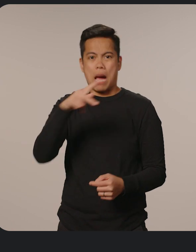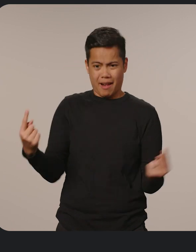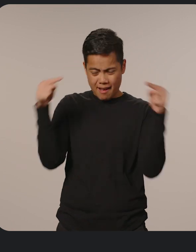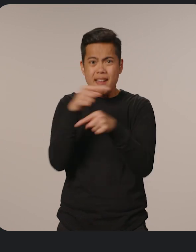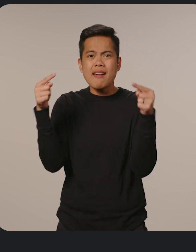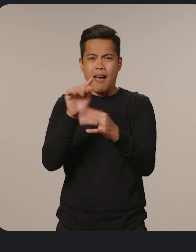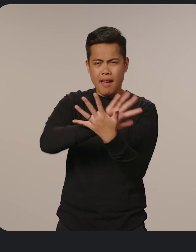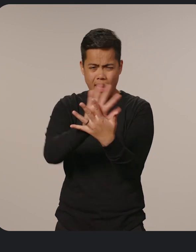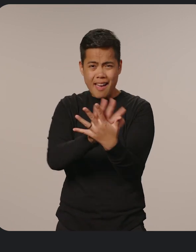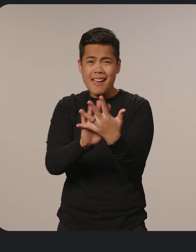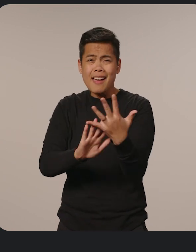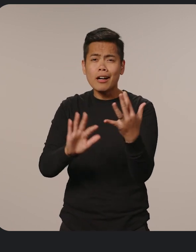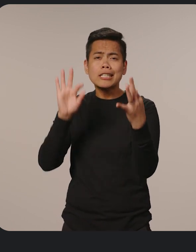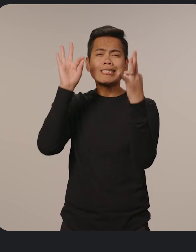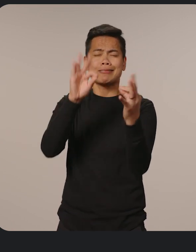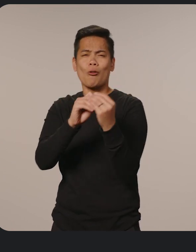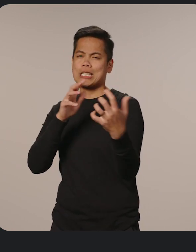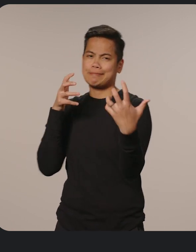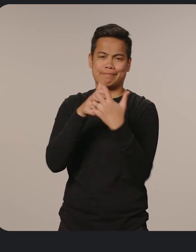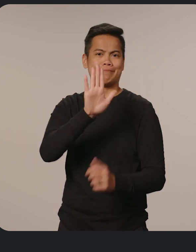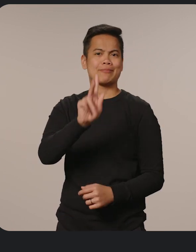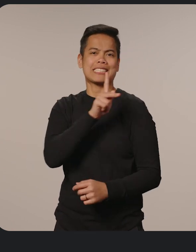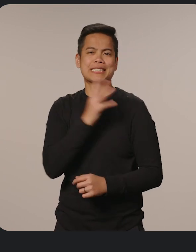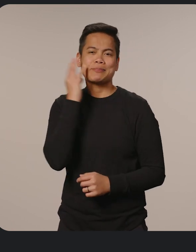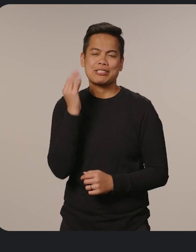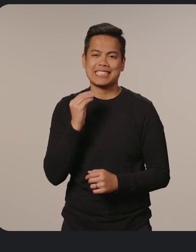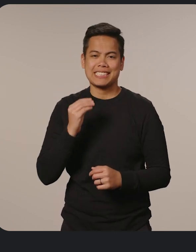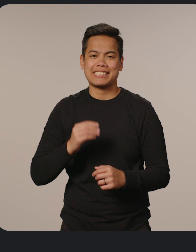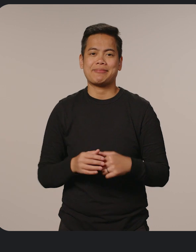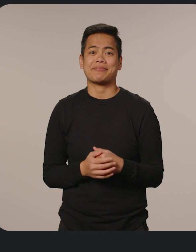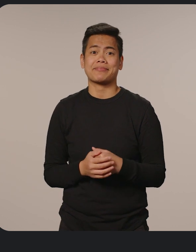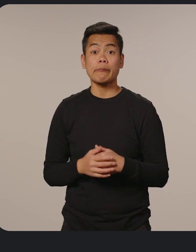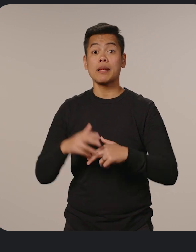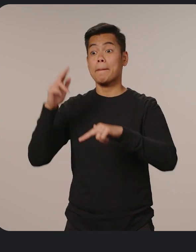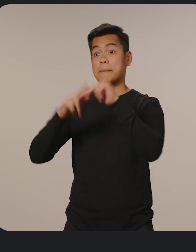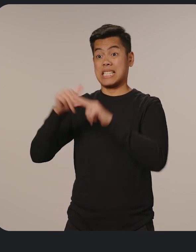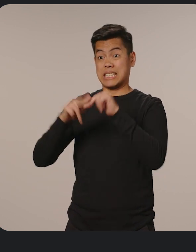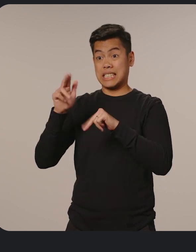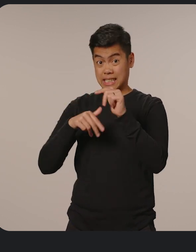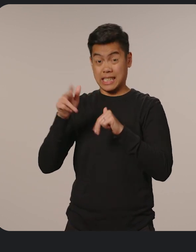to enable users to create personalized experiences for your products. Building on this momentum, today we